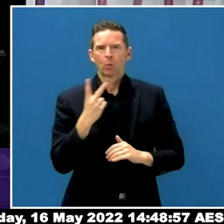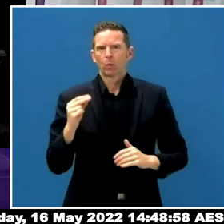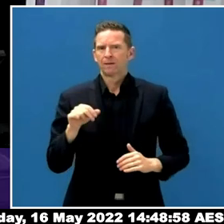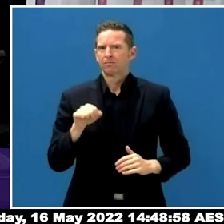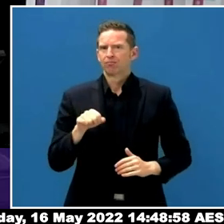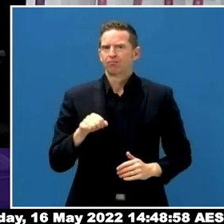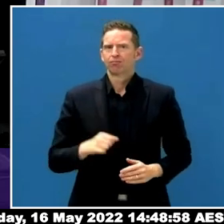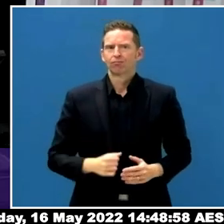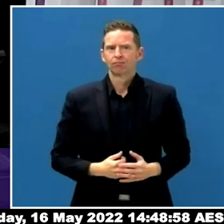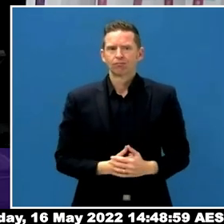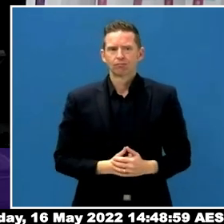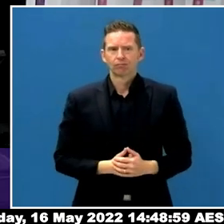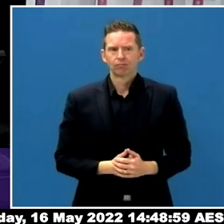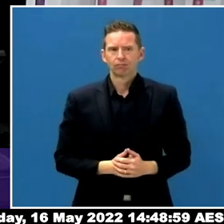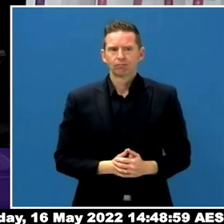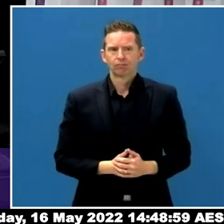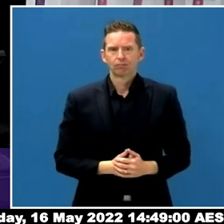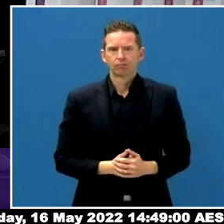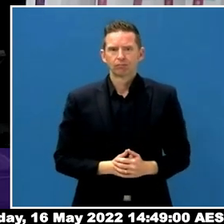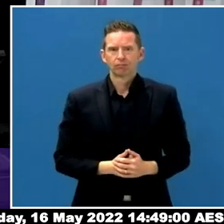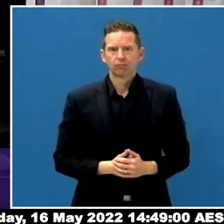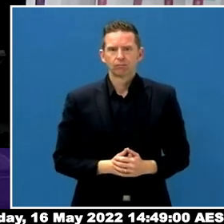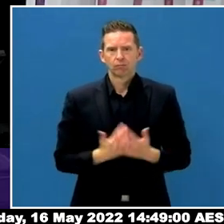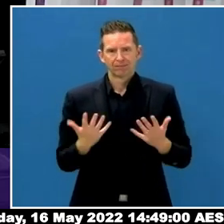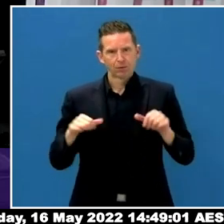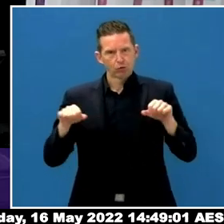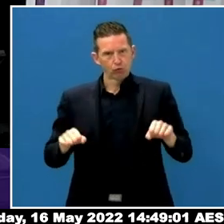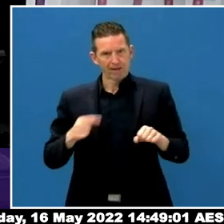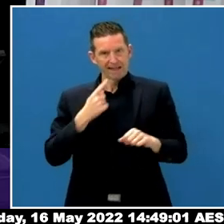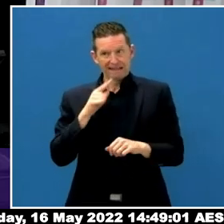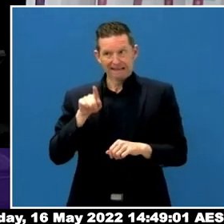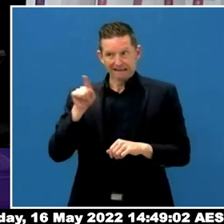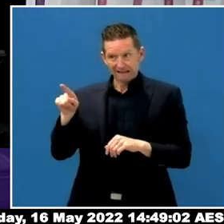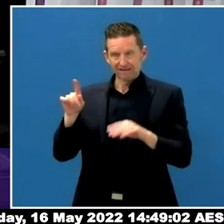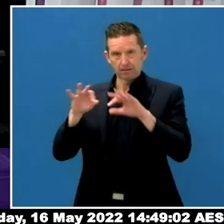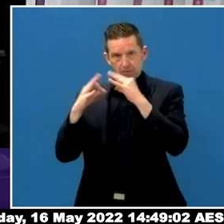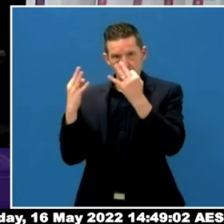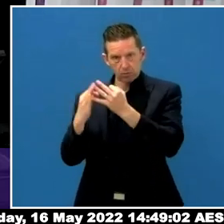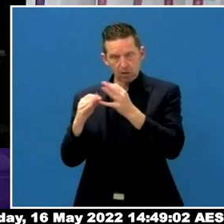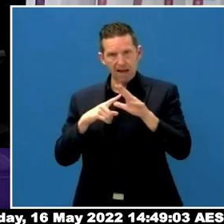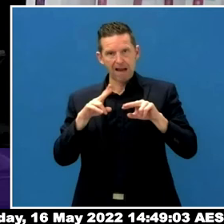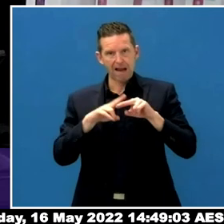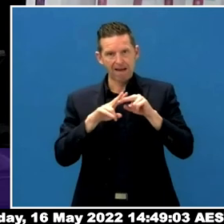So it was Afford that was actually, what, as you understood it, reimbursing themselves out